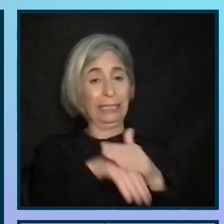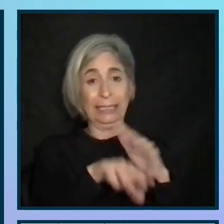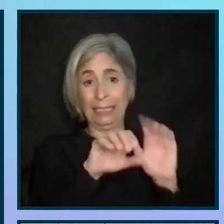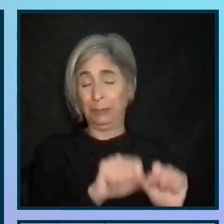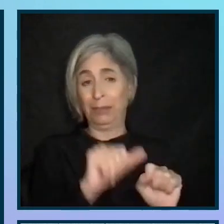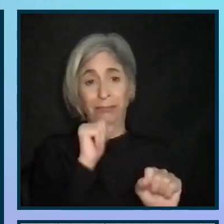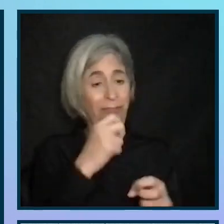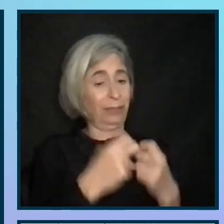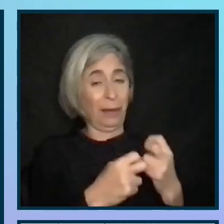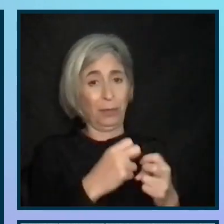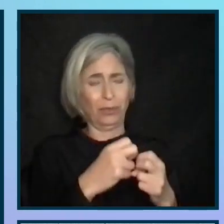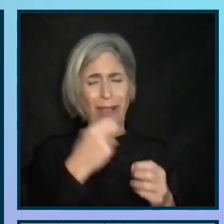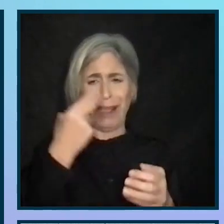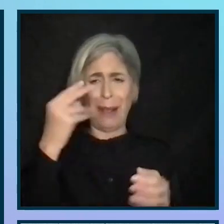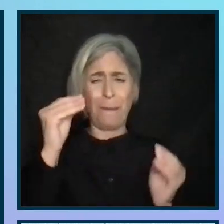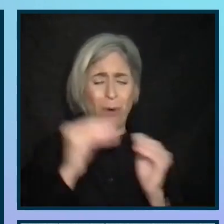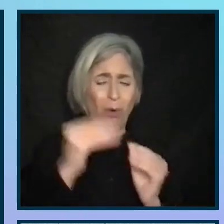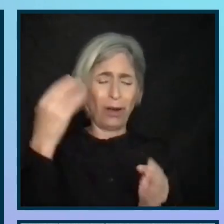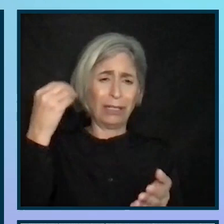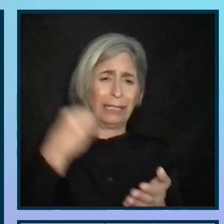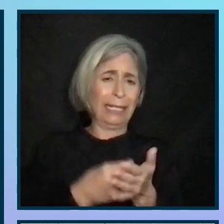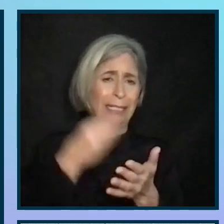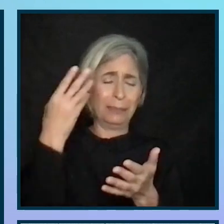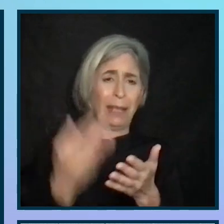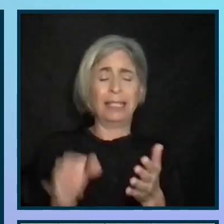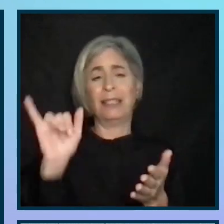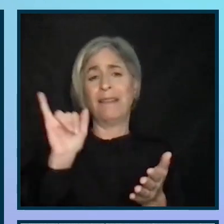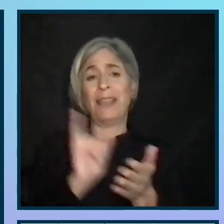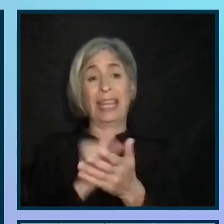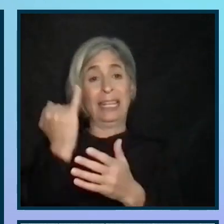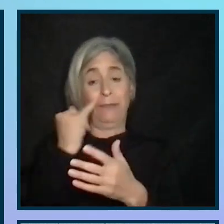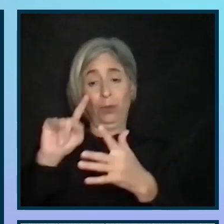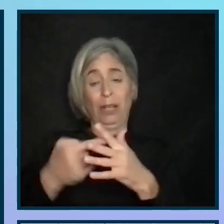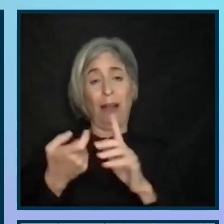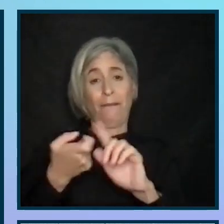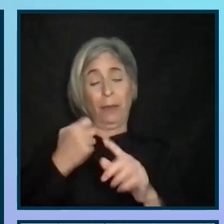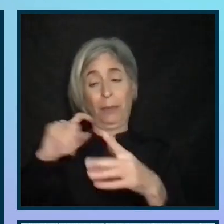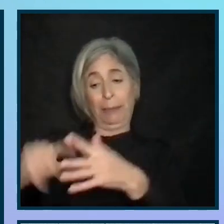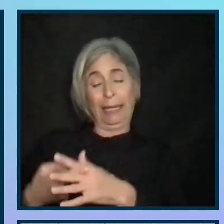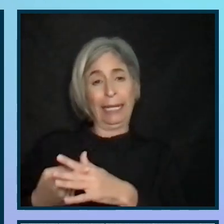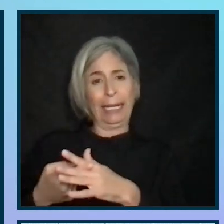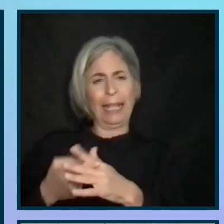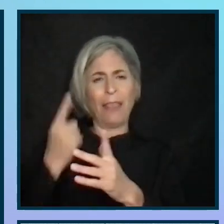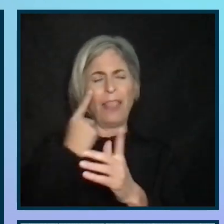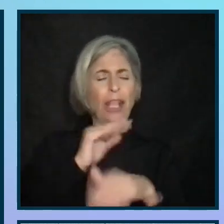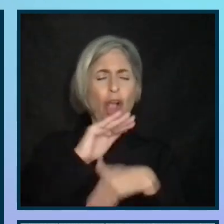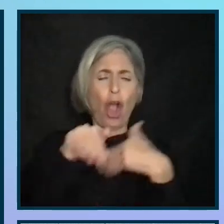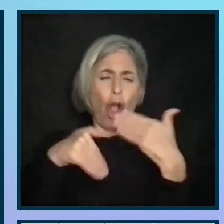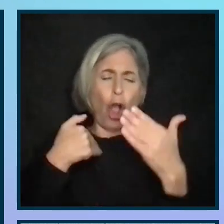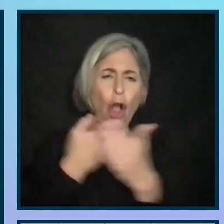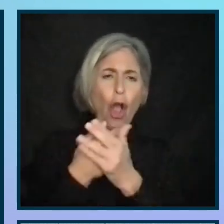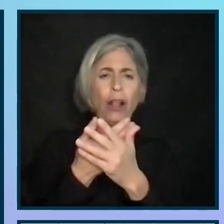are much higher than if you prevent them in the design and architectural phases. So think about all the steps and touches required to fix a bug